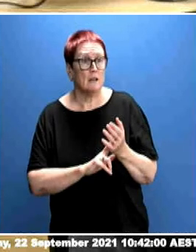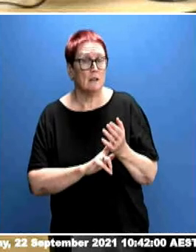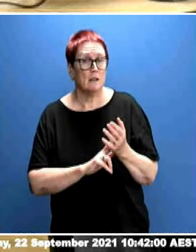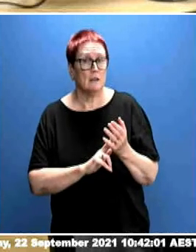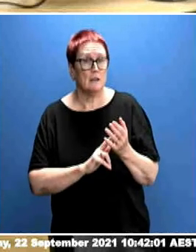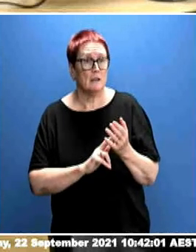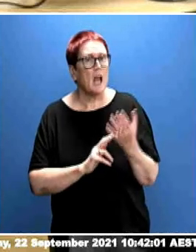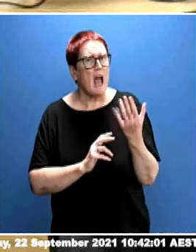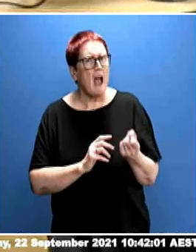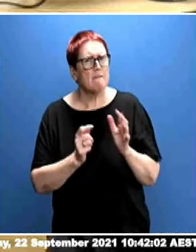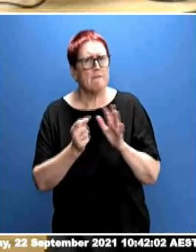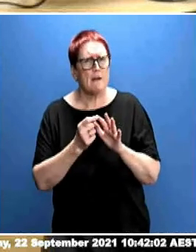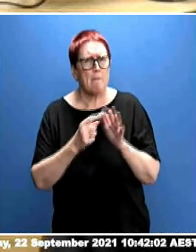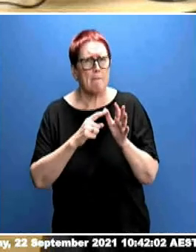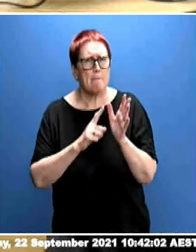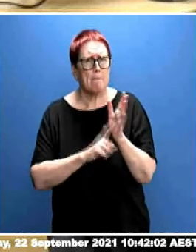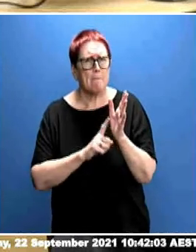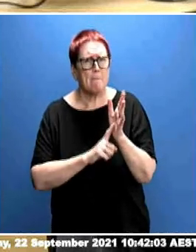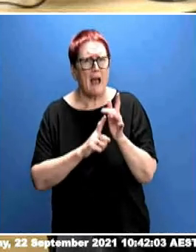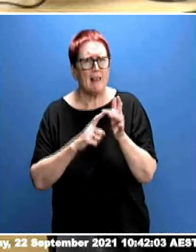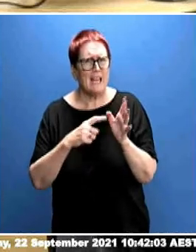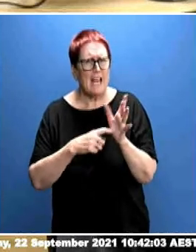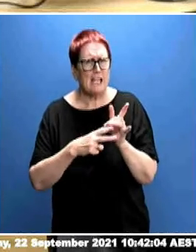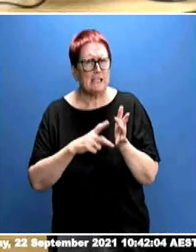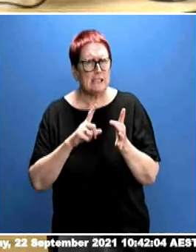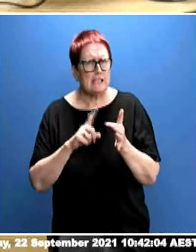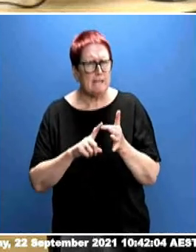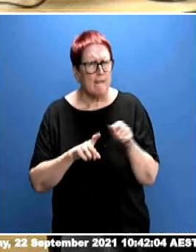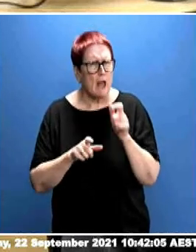been listed as palliative? Yes. What do you understand that to mean?